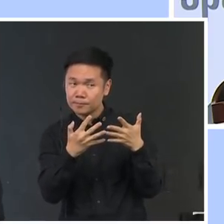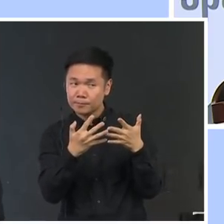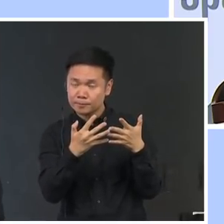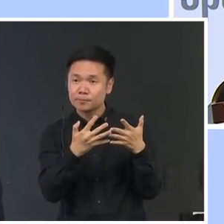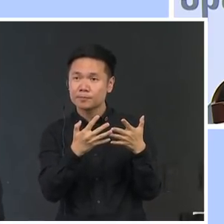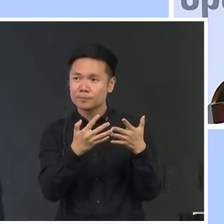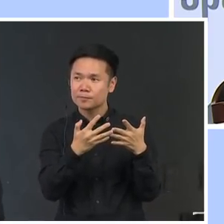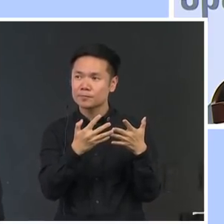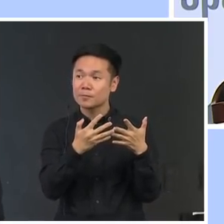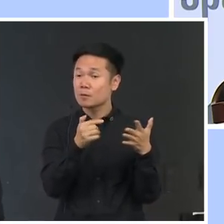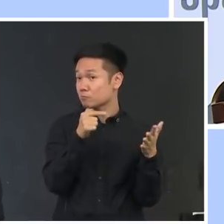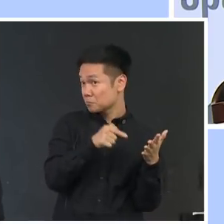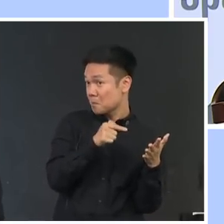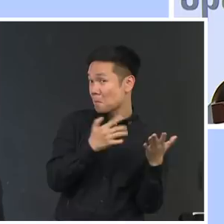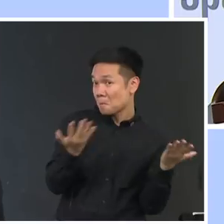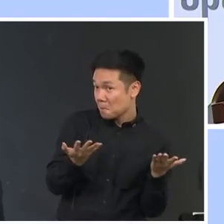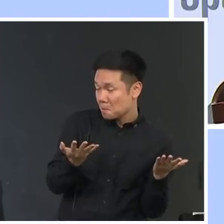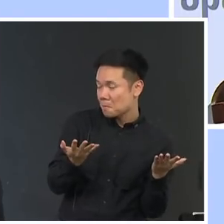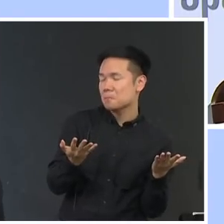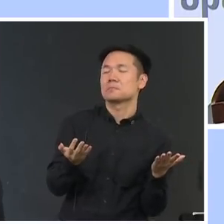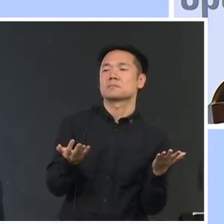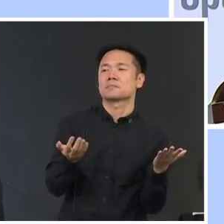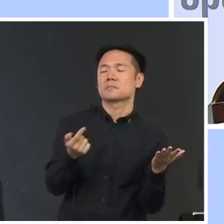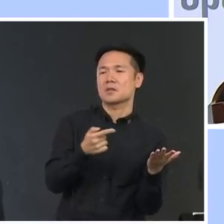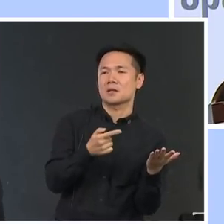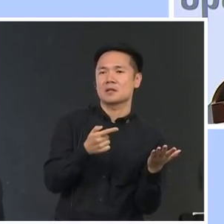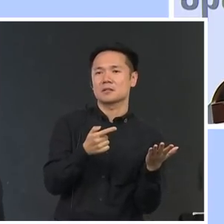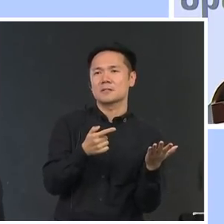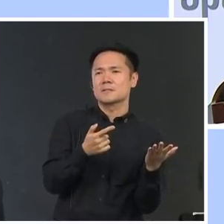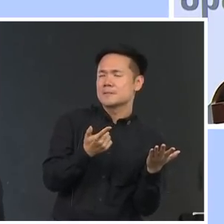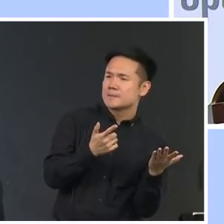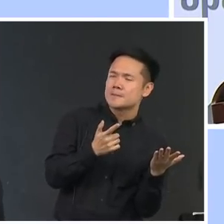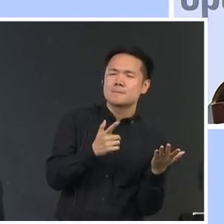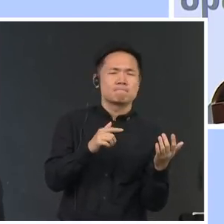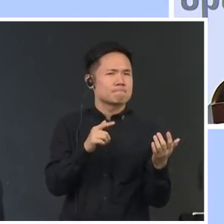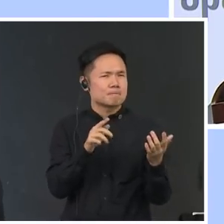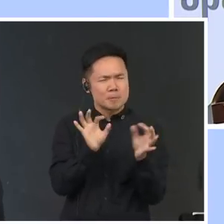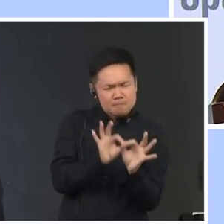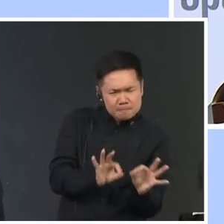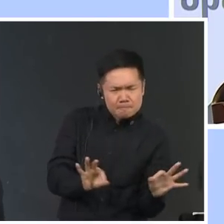considering or planning to adopt this legislation. Now the idea for Deaf people is to expand as well. And more than before.